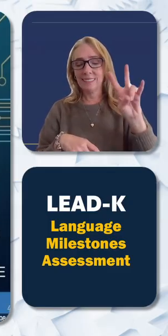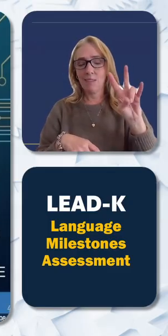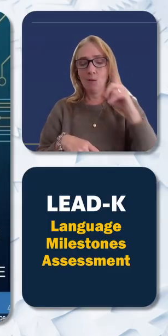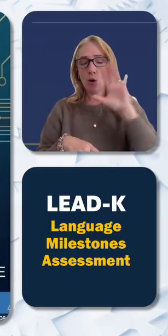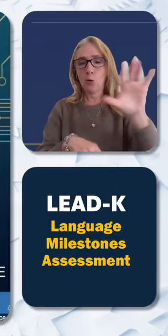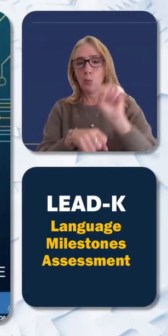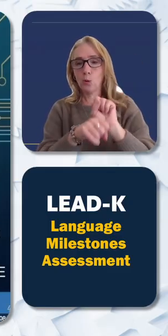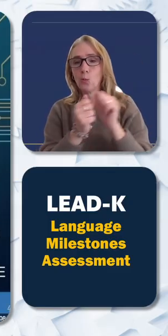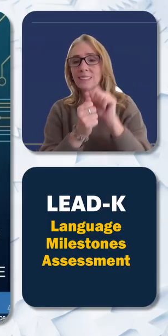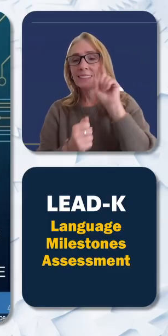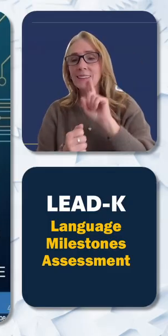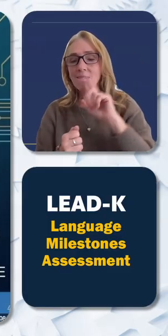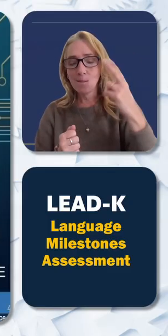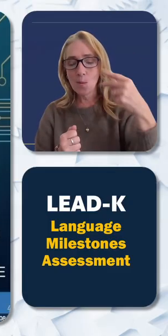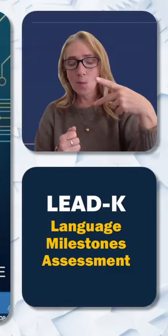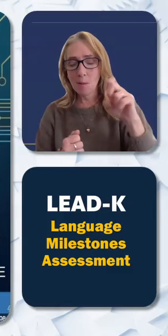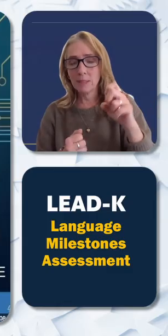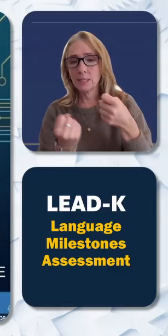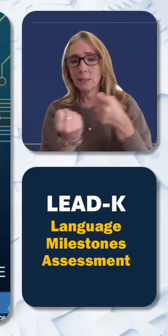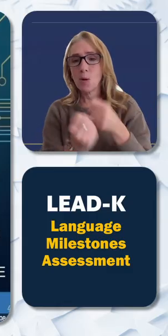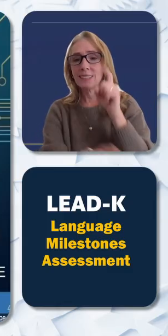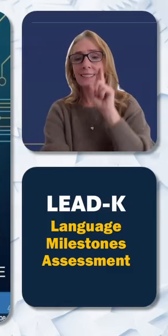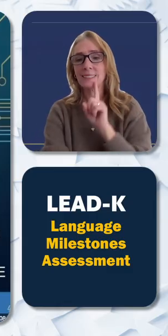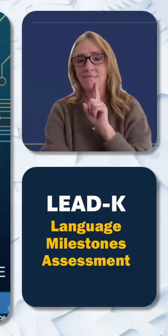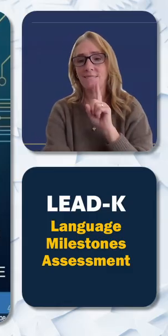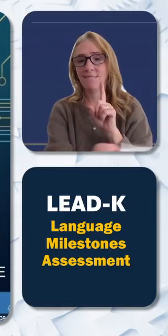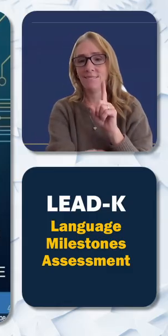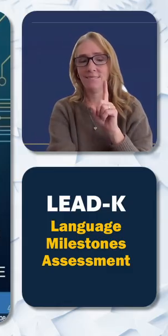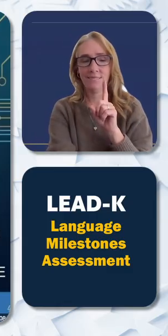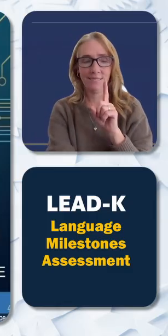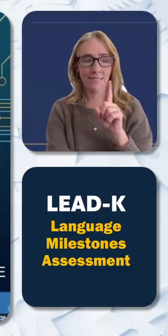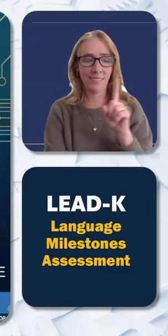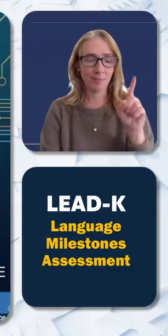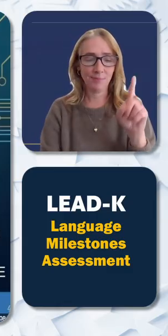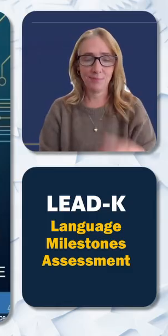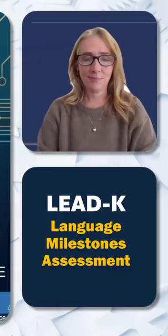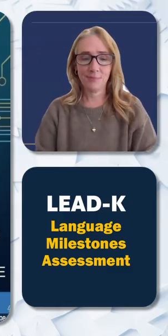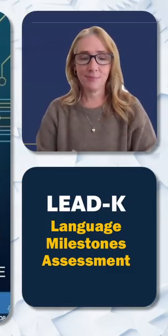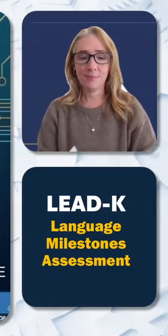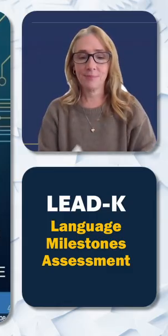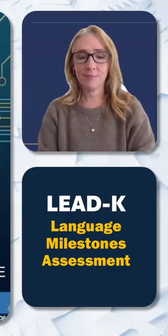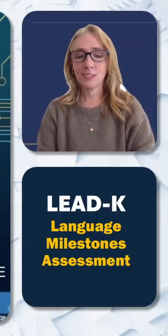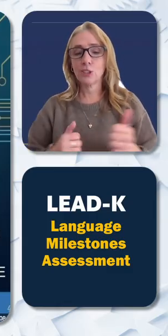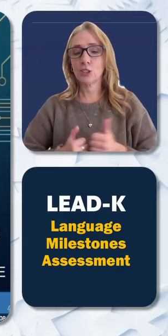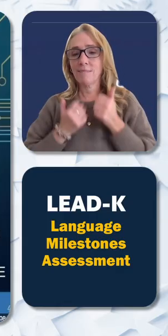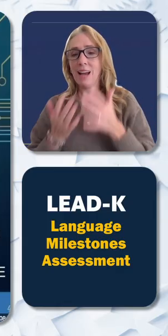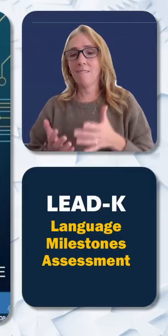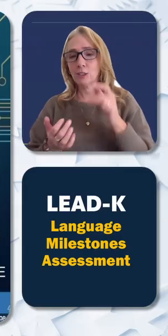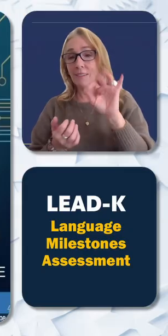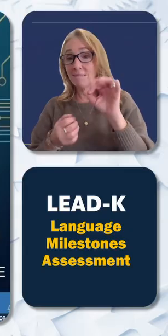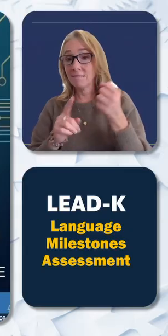Network in 2007 for her work with Deaf Hope, which supports